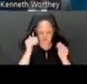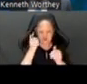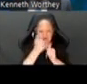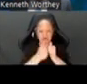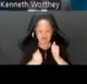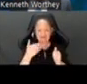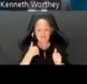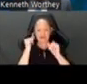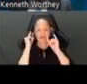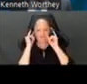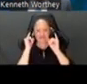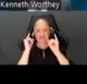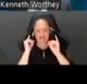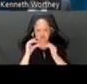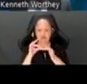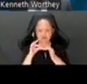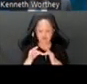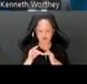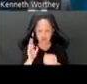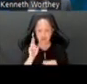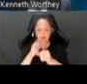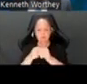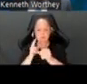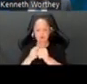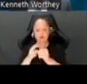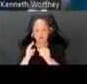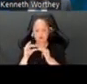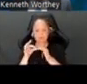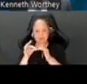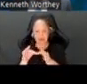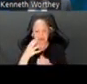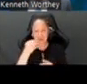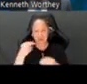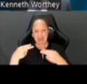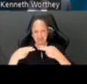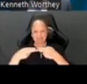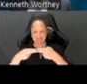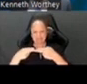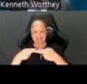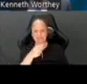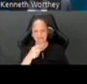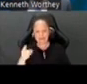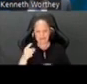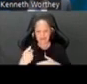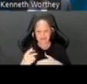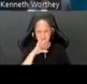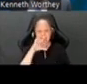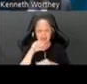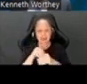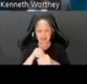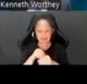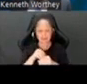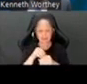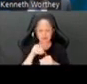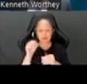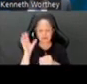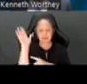guide, participant guide, and slides. It also includes a guide to presenting which includes